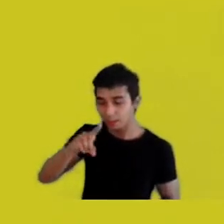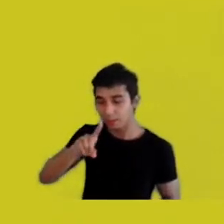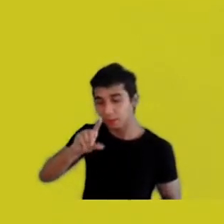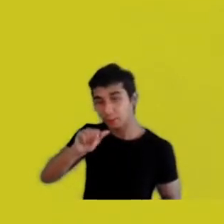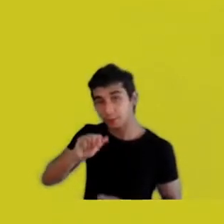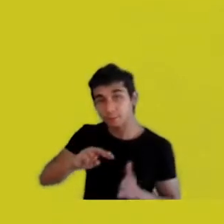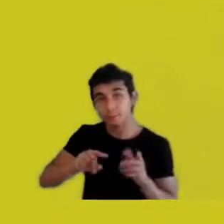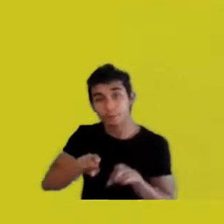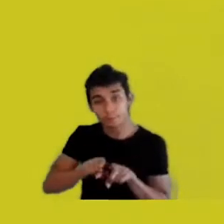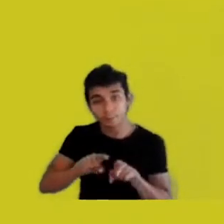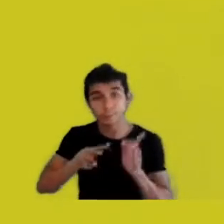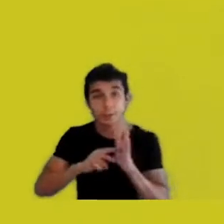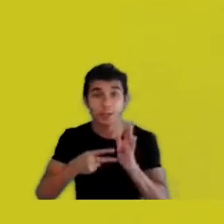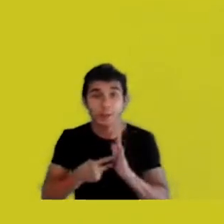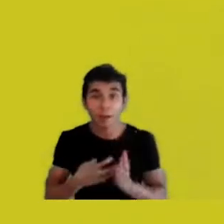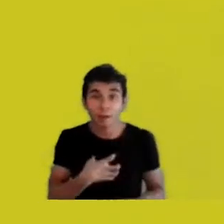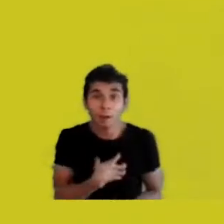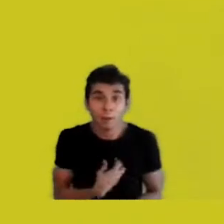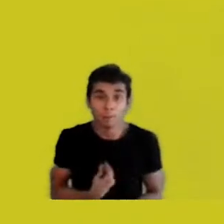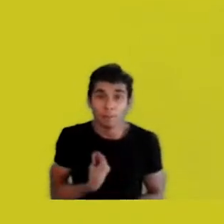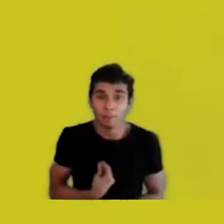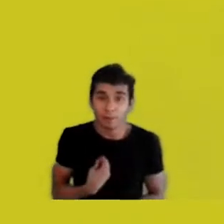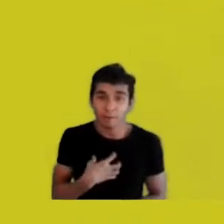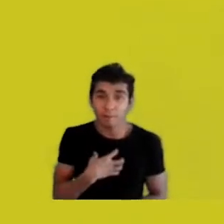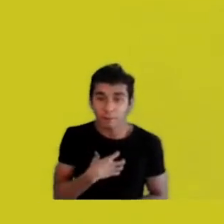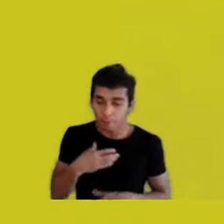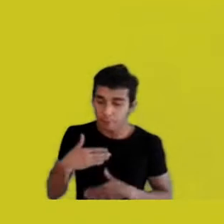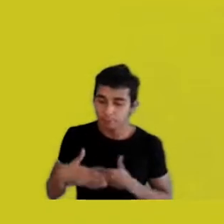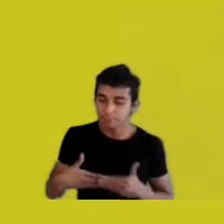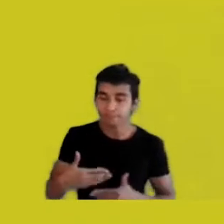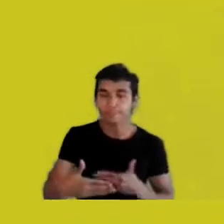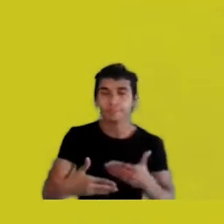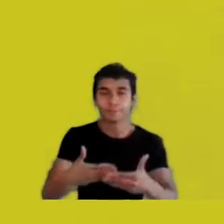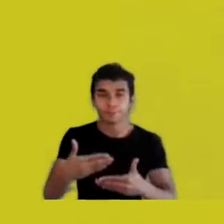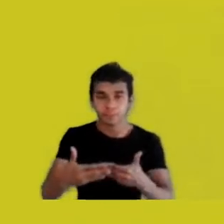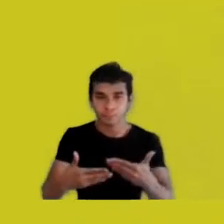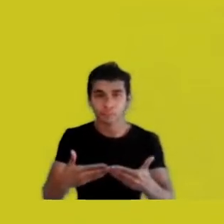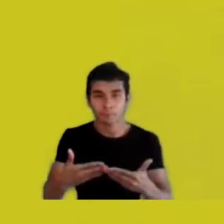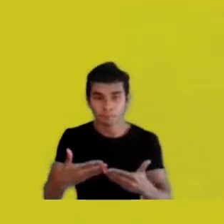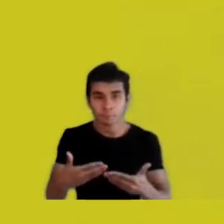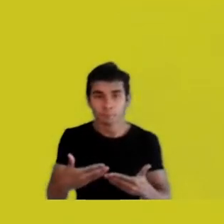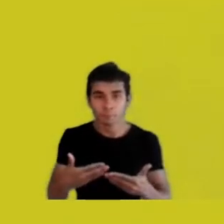performance, if you will, before the fact that we find ourselves